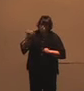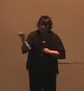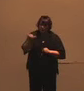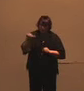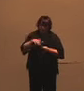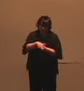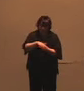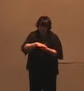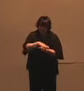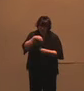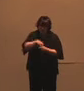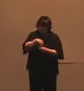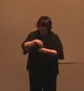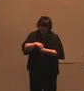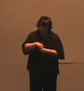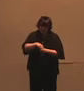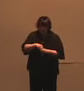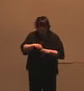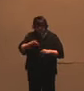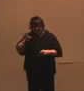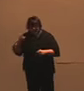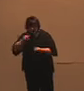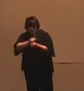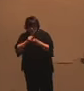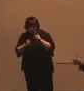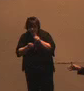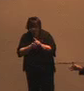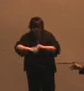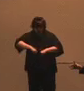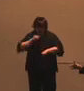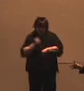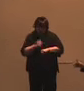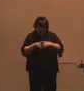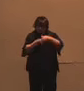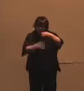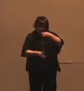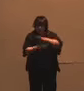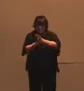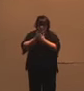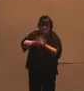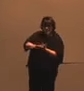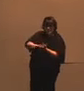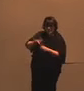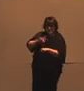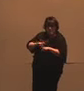So he changed a solid column to a space. It's really shocking things.